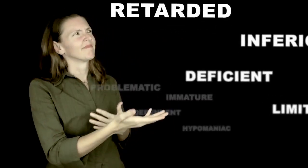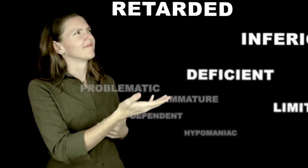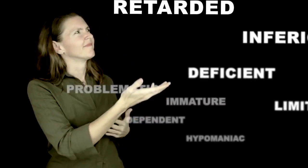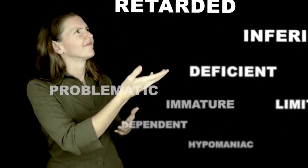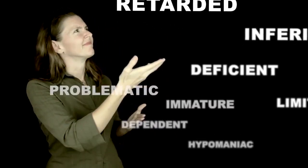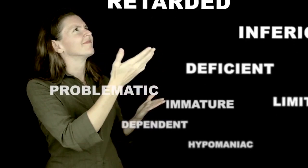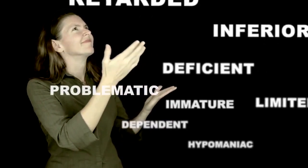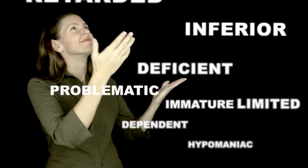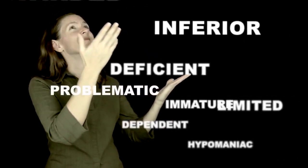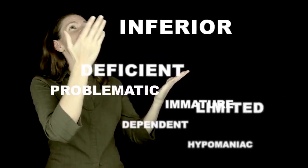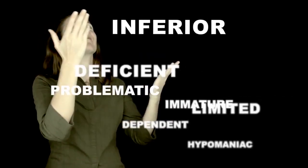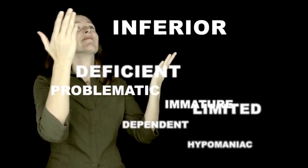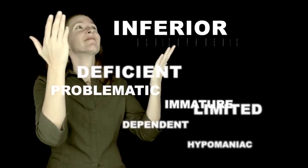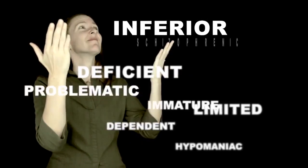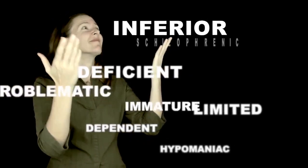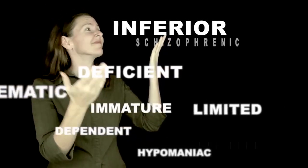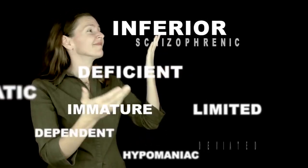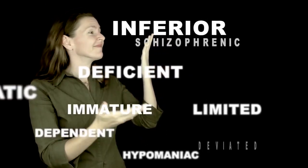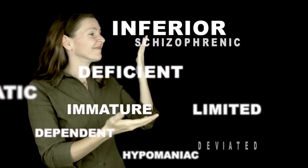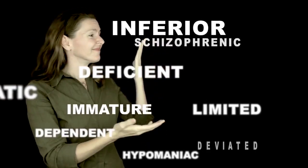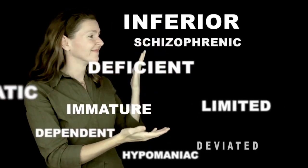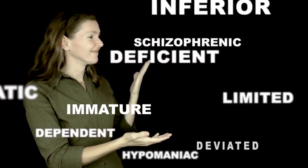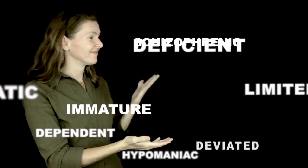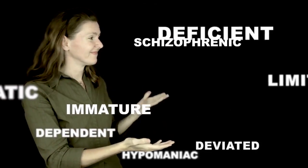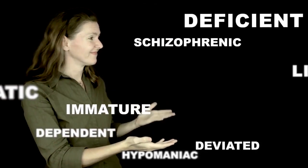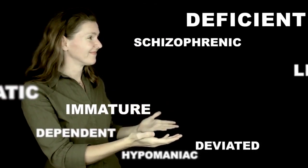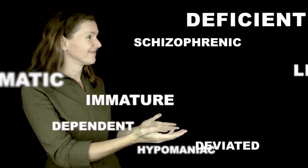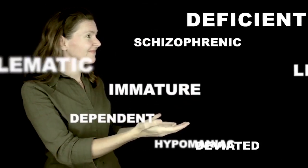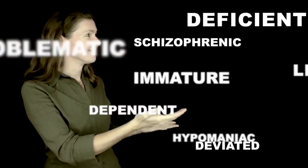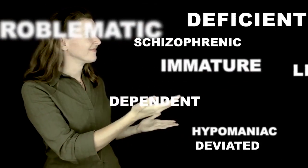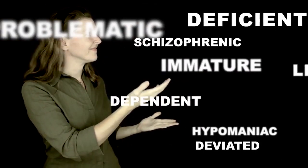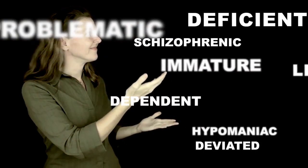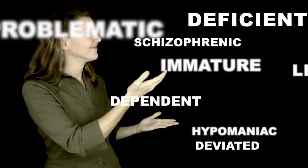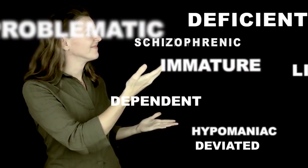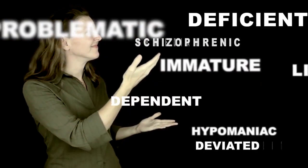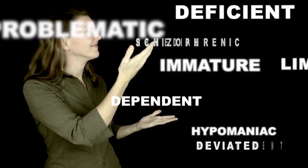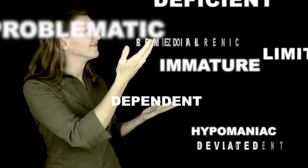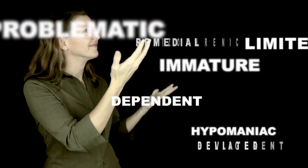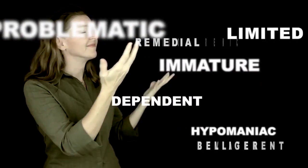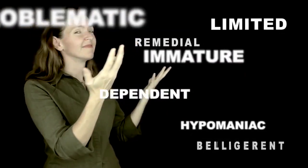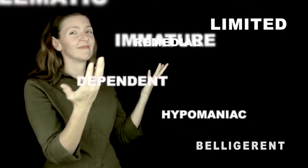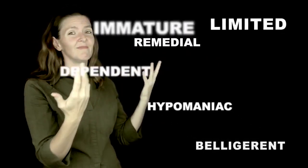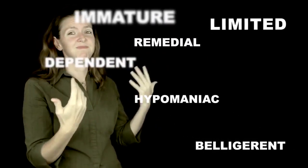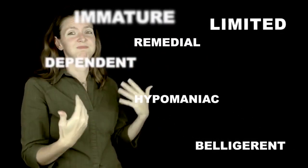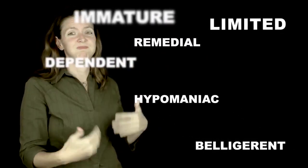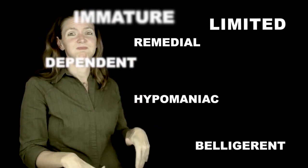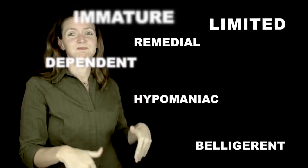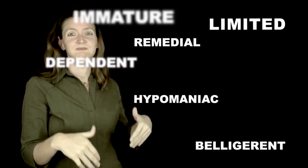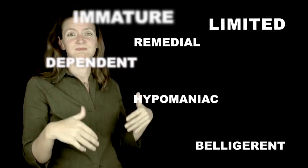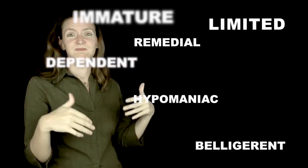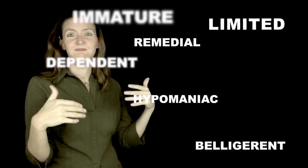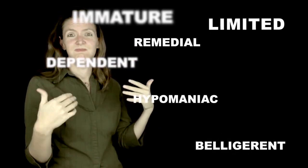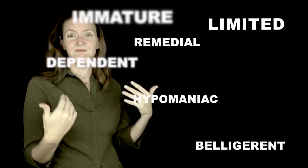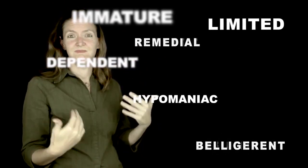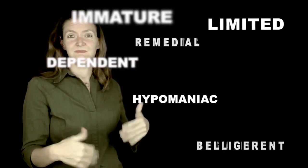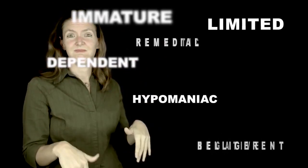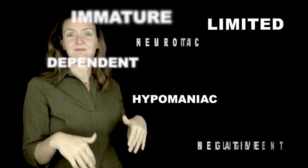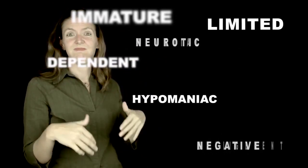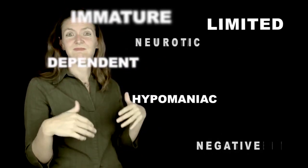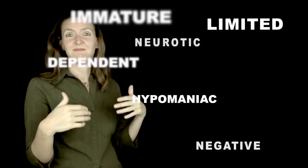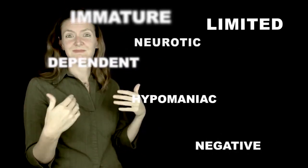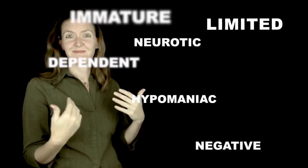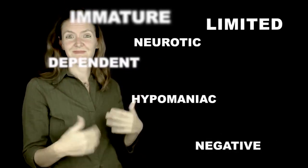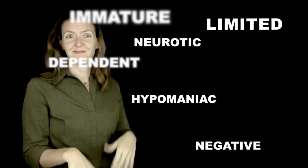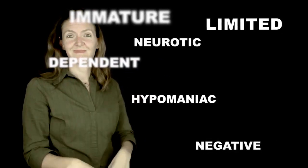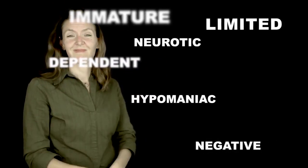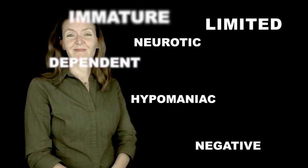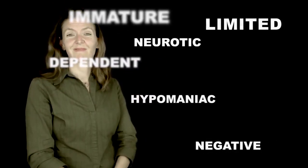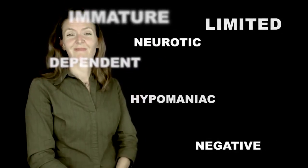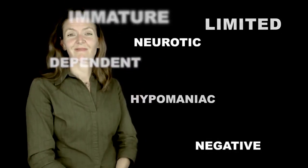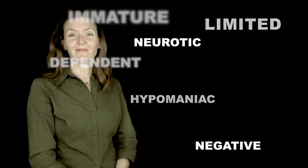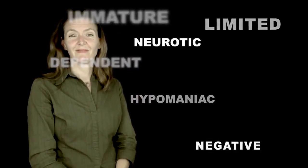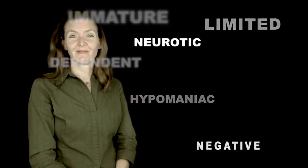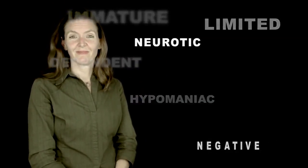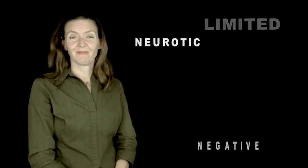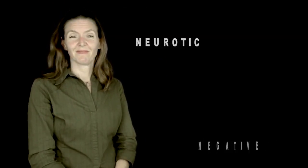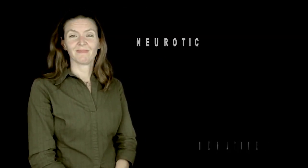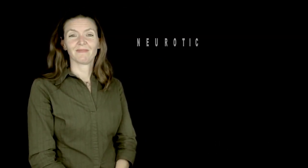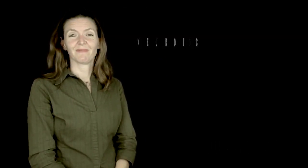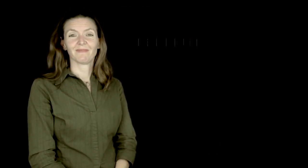[Text: retarded, limited, inferior, deficient, problematic, immature, deficient, remedial, hypomaniac, dependent, schizoprenic, belligerent, neurotic and negative]